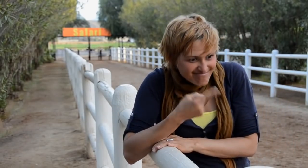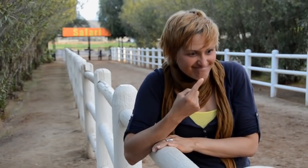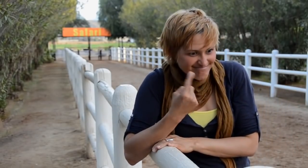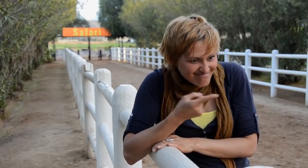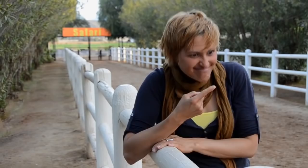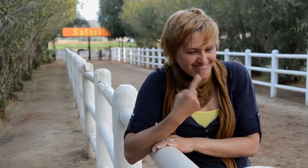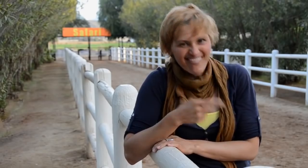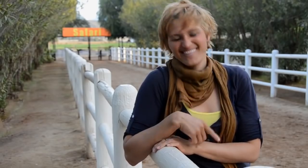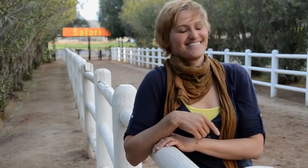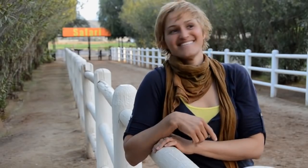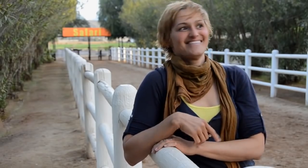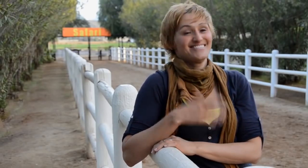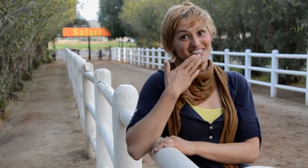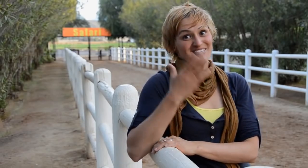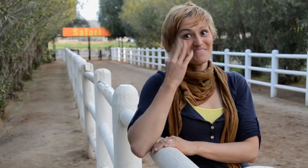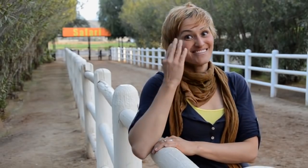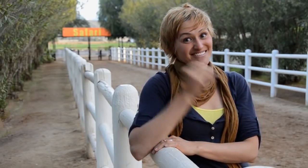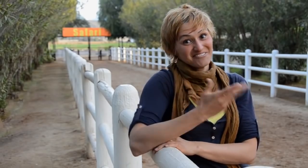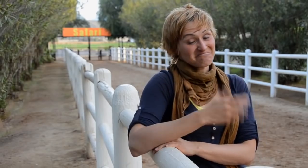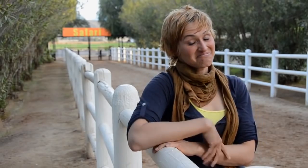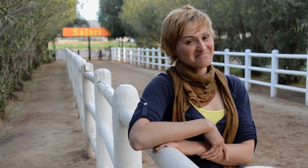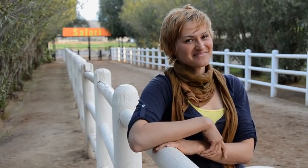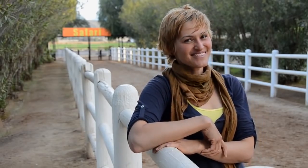It was a good experience.